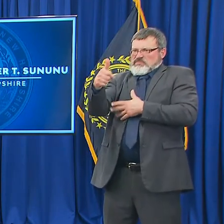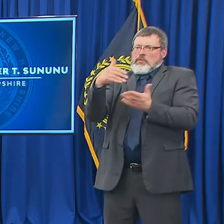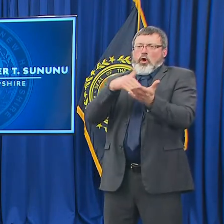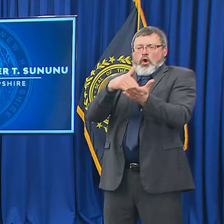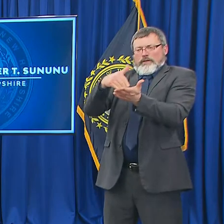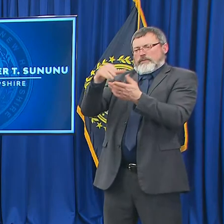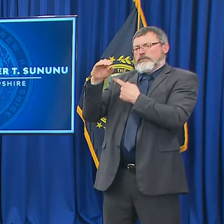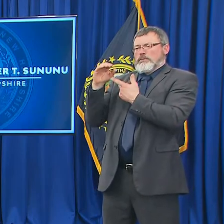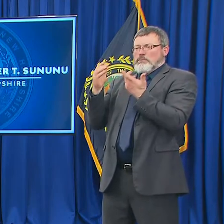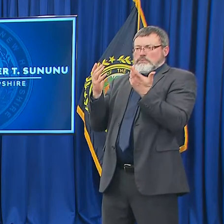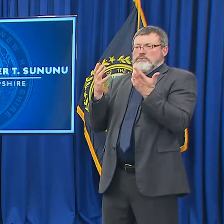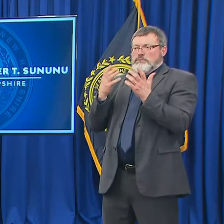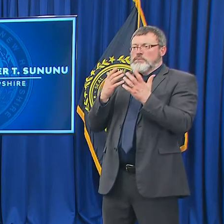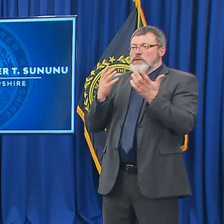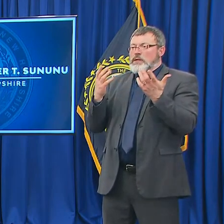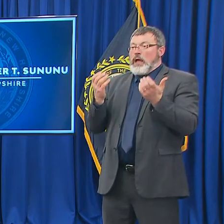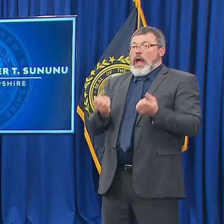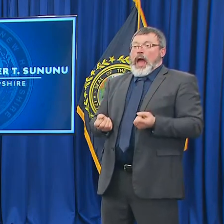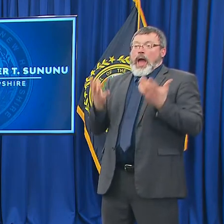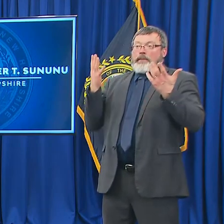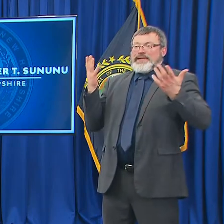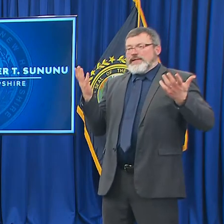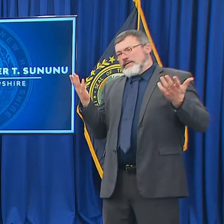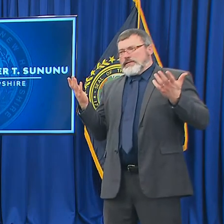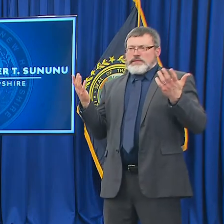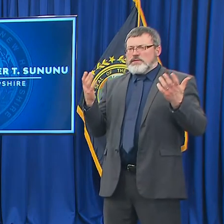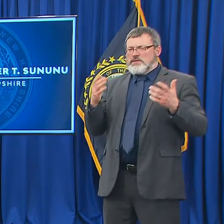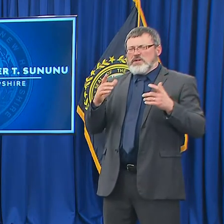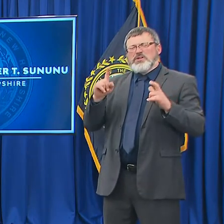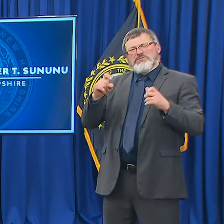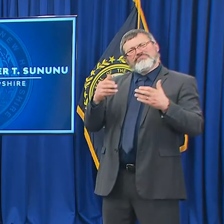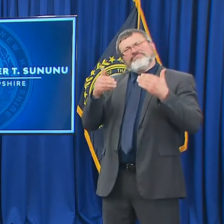would invoke standing up peace these hospitals